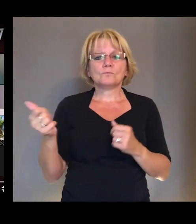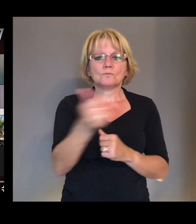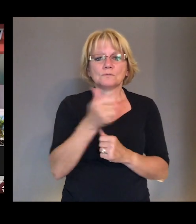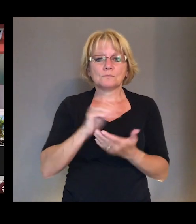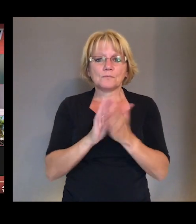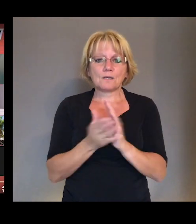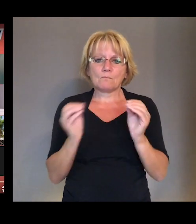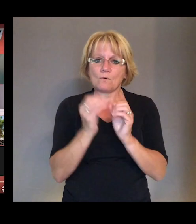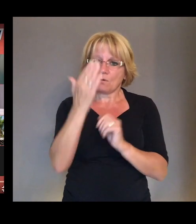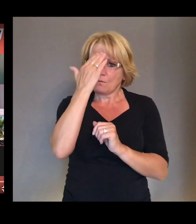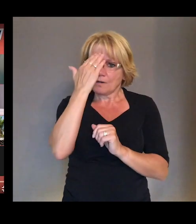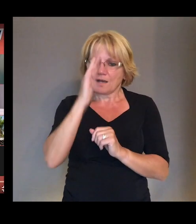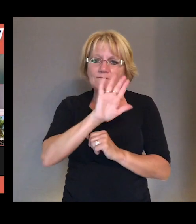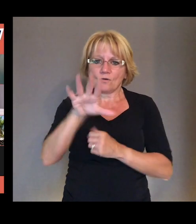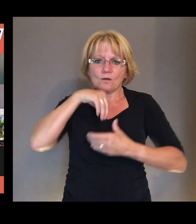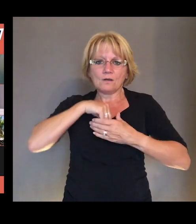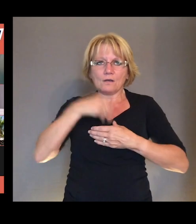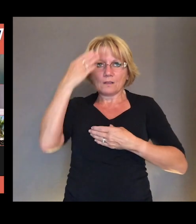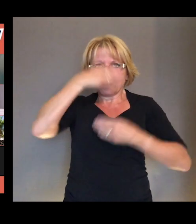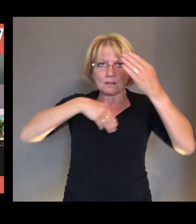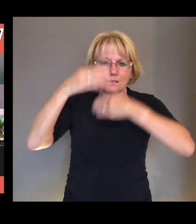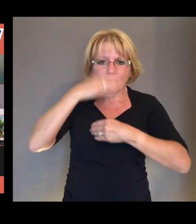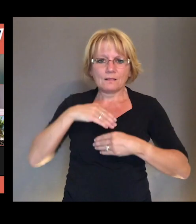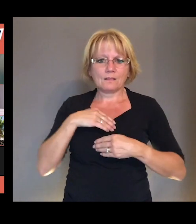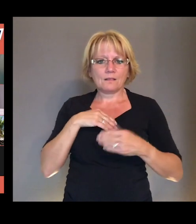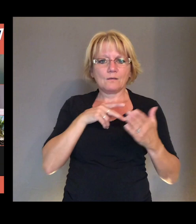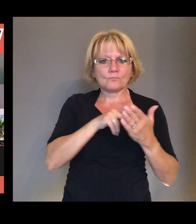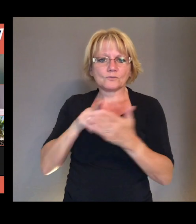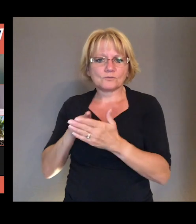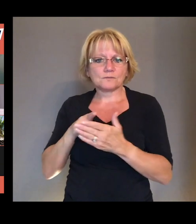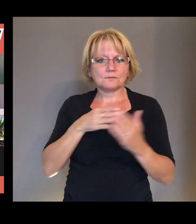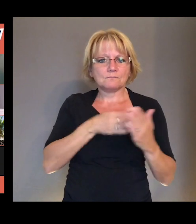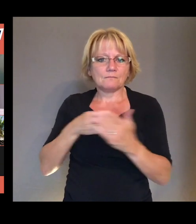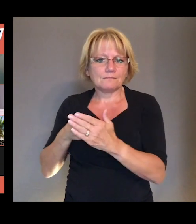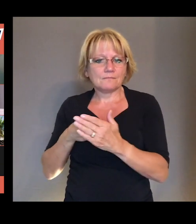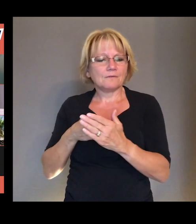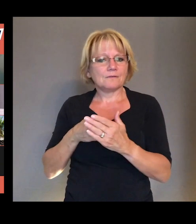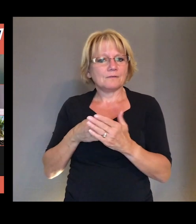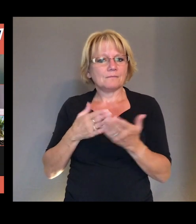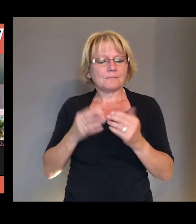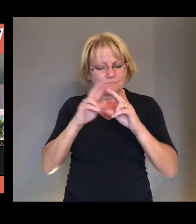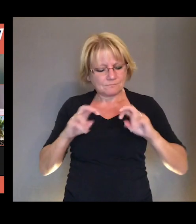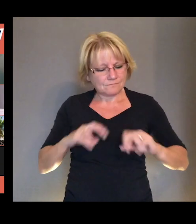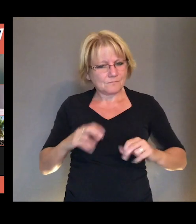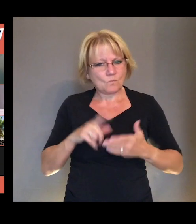is work towards becoming more aware of your own implicit biases. What are some prejudices that you might hold that you're not aware of?